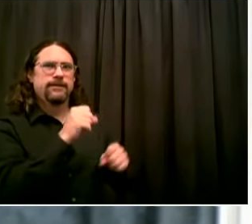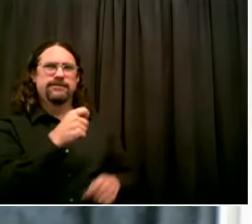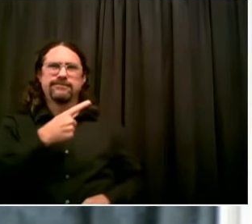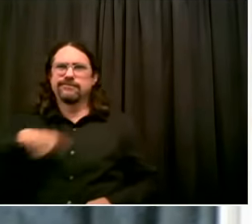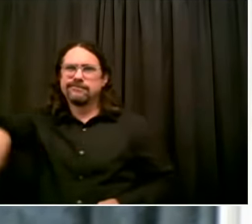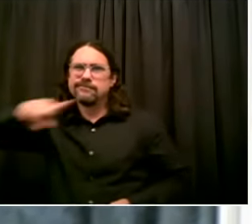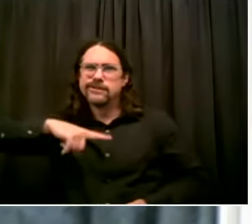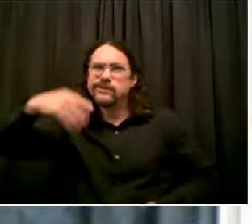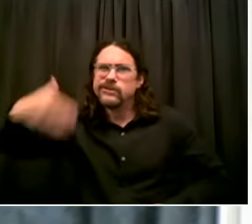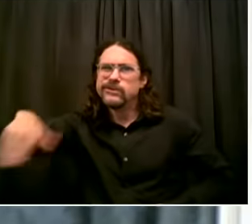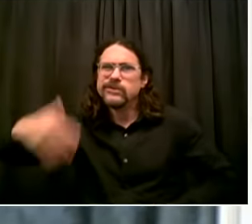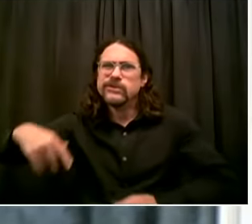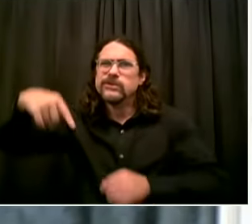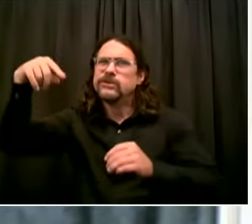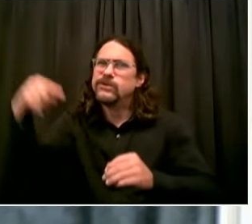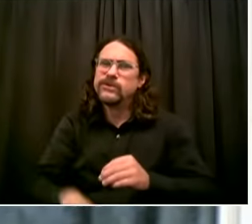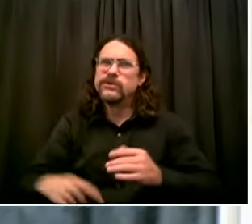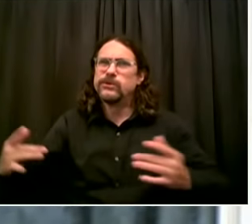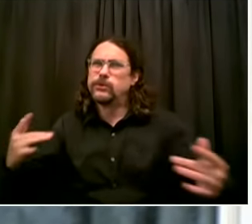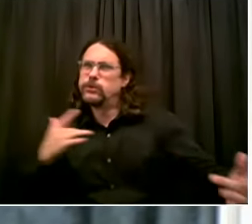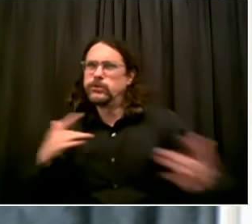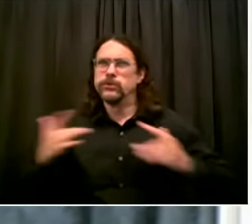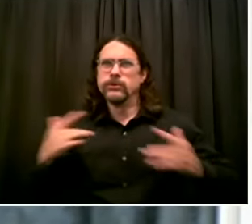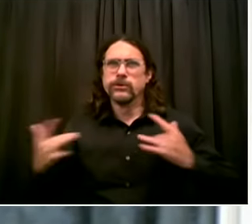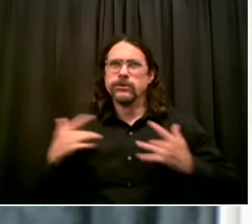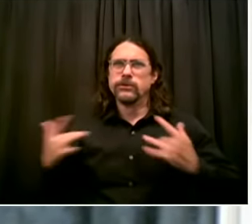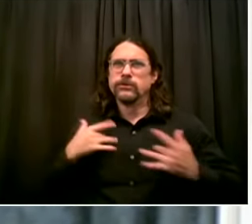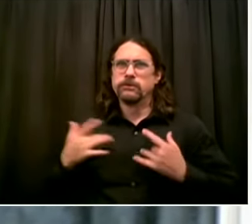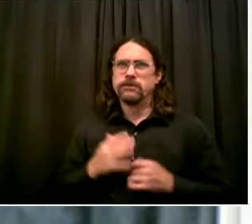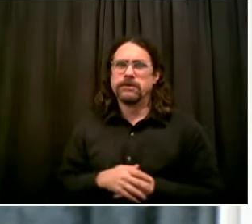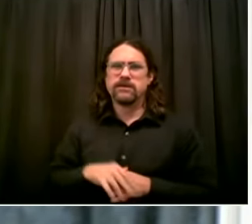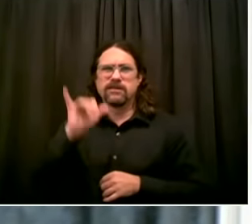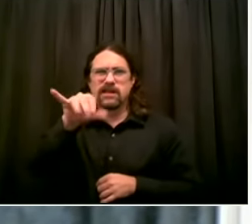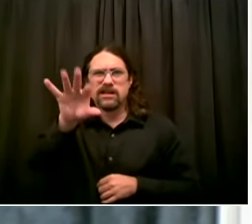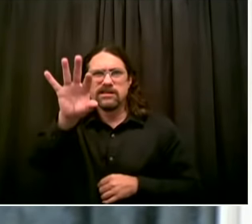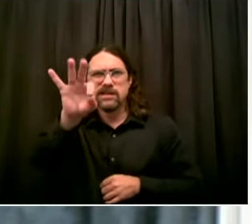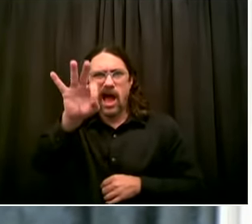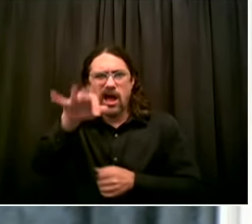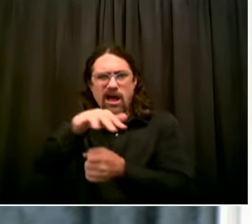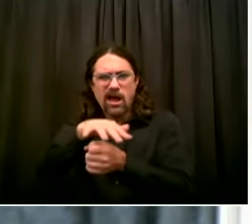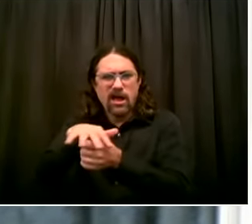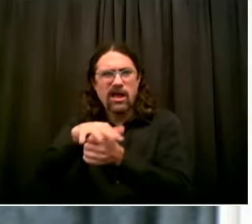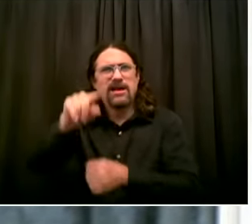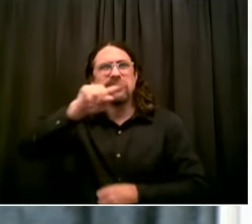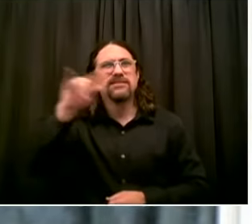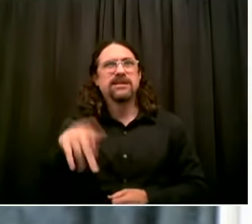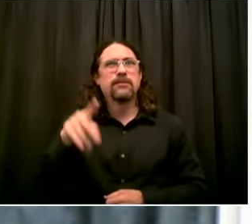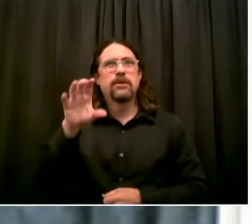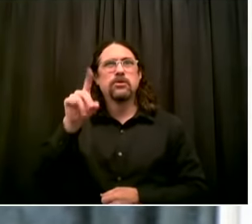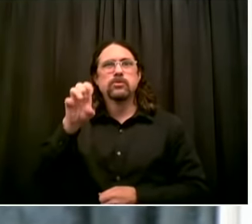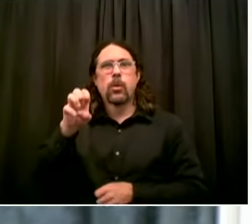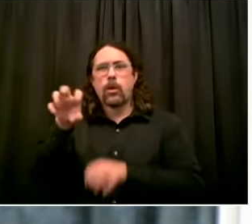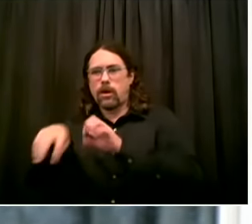HOW TO DECREASE INFECTION SO WE NEVER HAVE TO HAVE THE TRAGEDIES THAT WE HAD IN MARCH